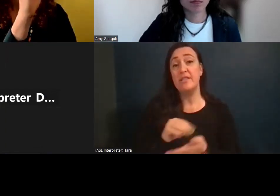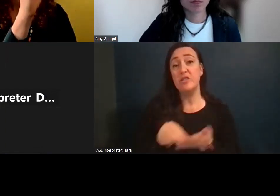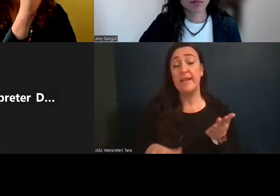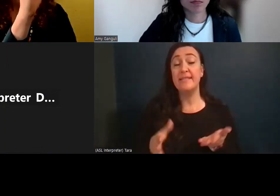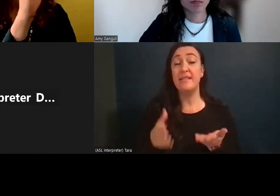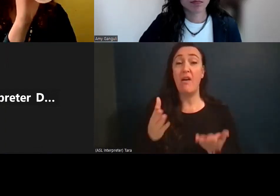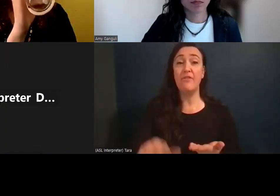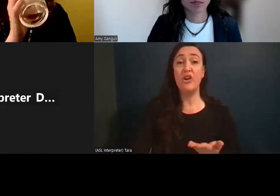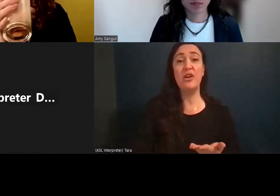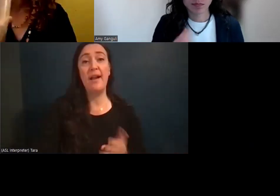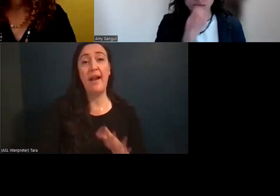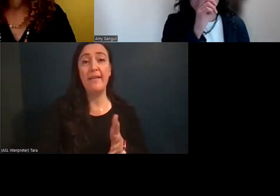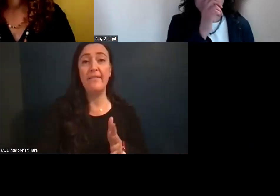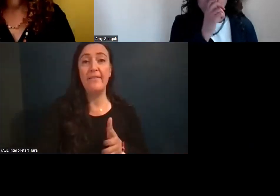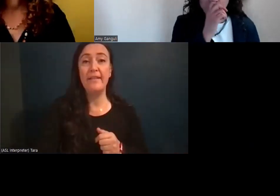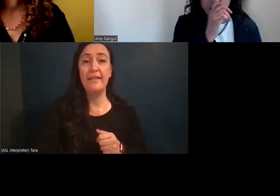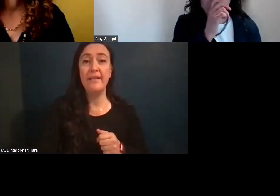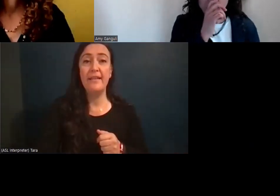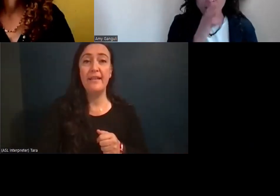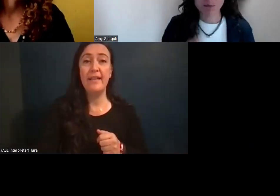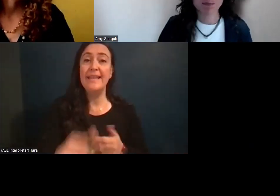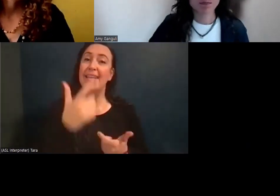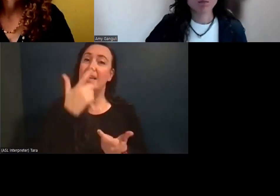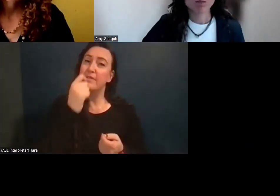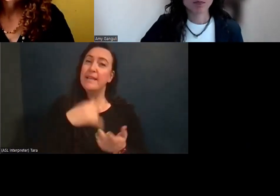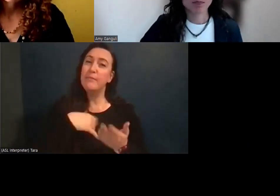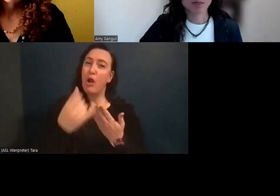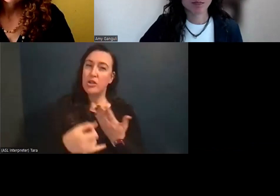an interesting project for different disciplines to get